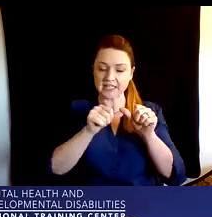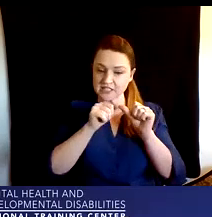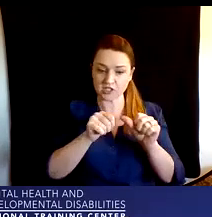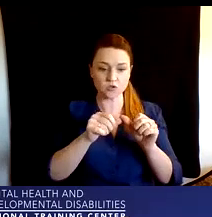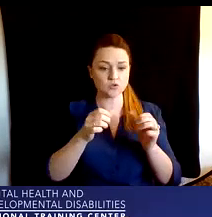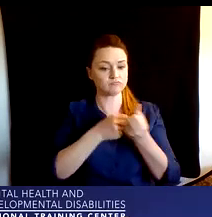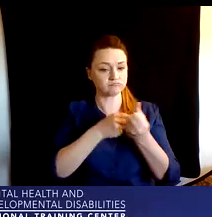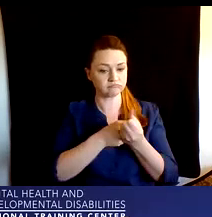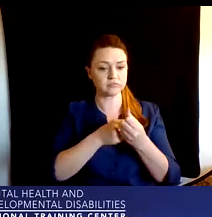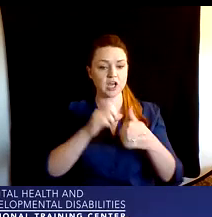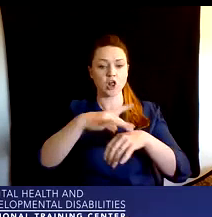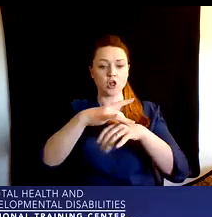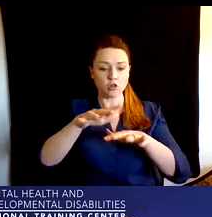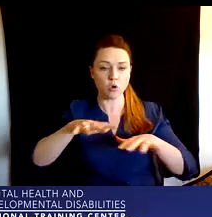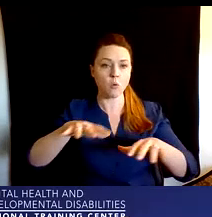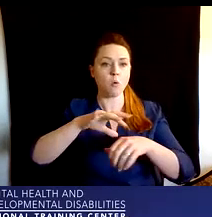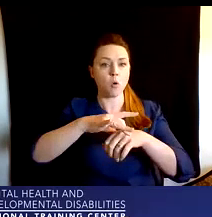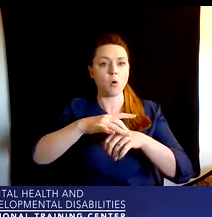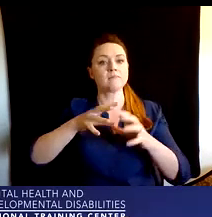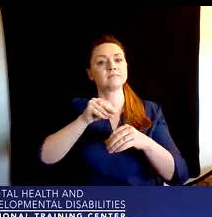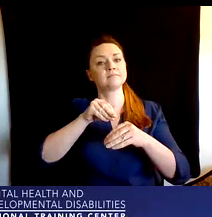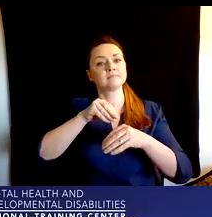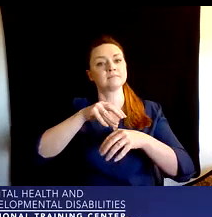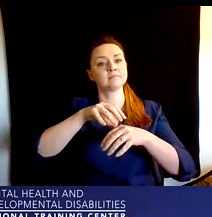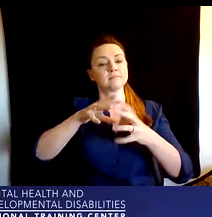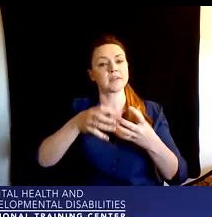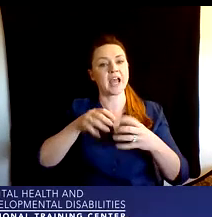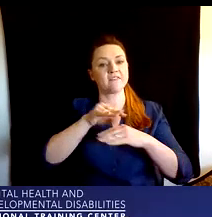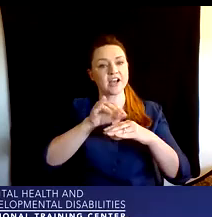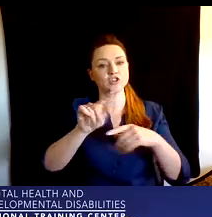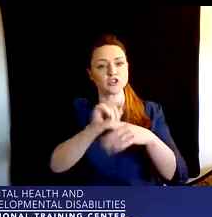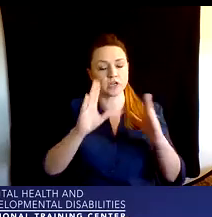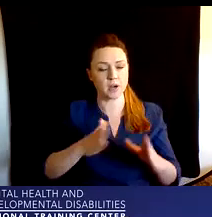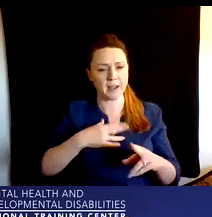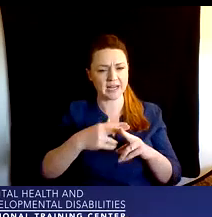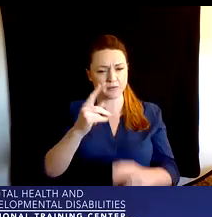as a global advisor and trainer. My name is Kristen Dahl, and on behalf of the Mental Health